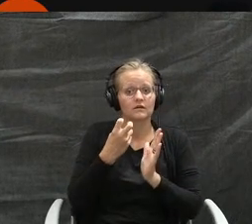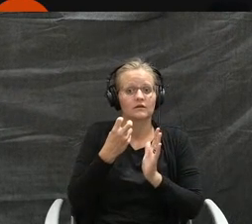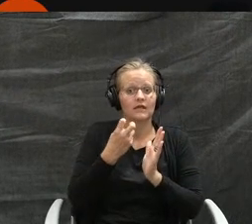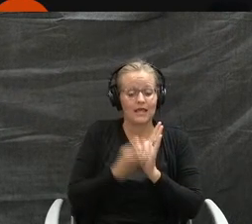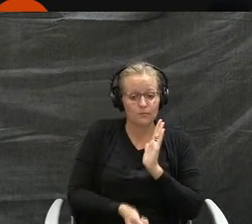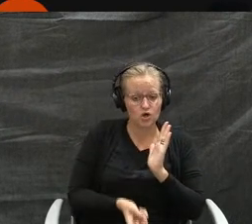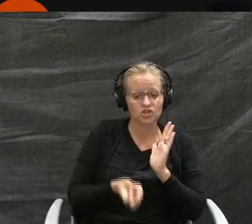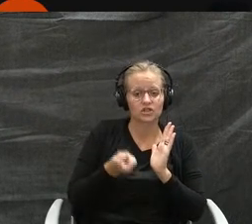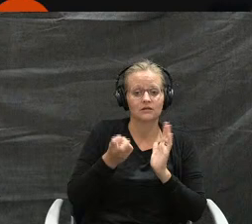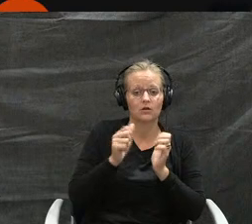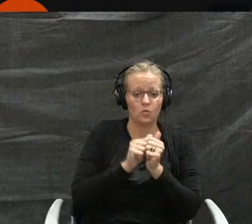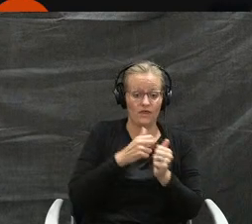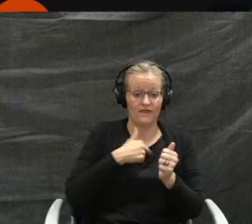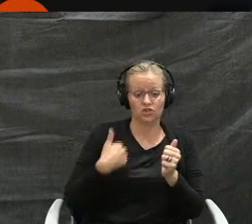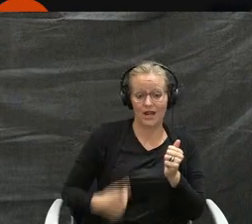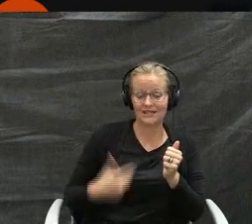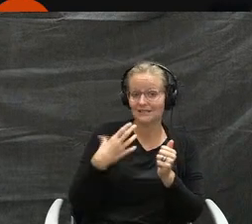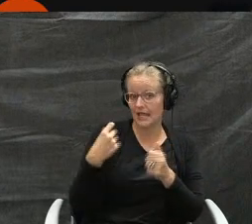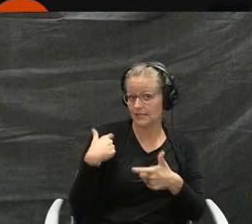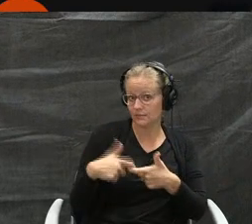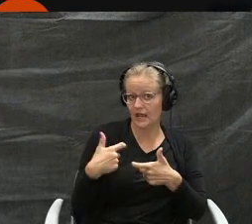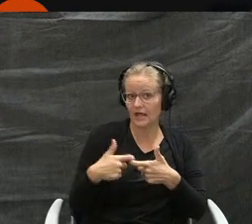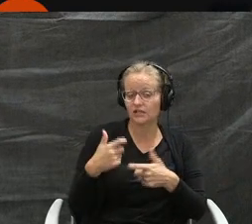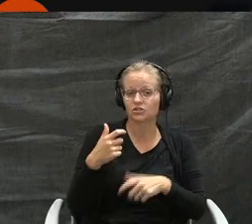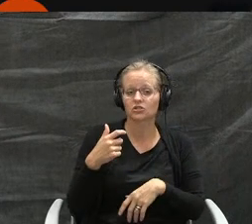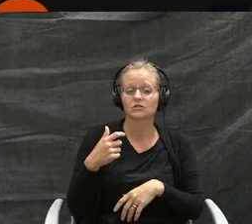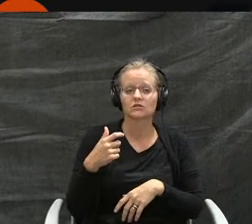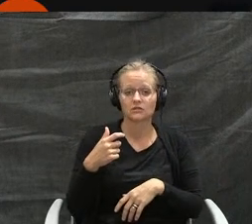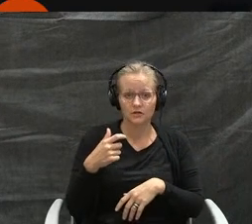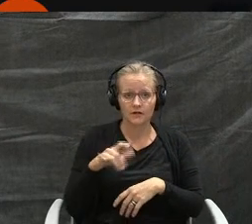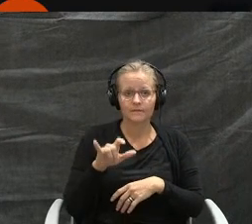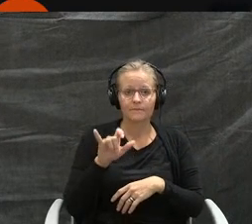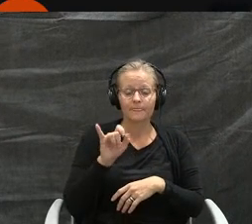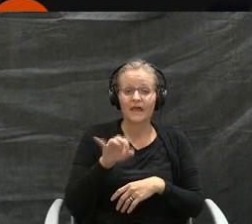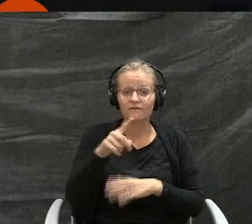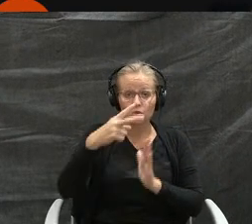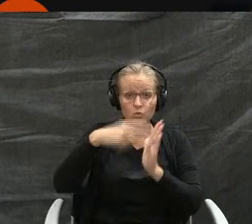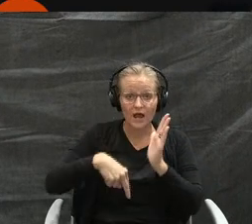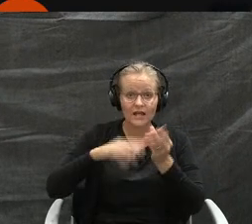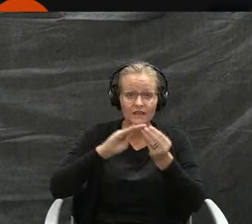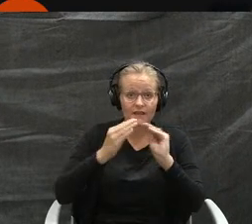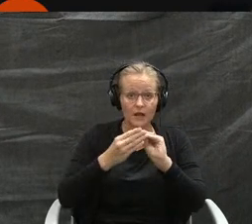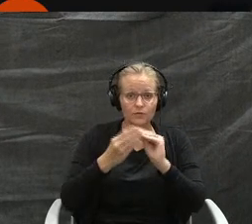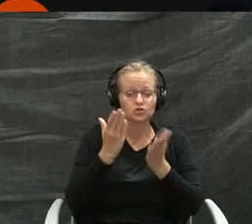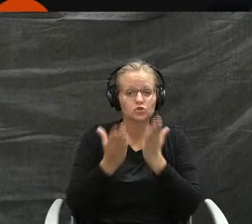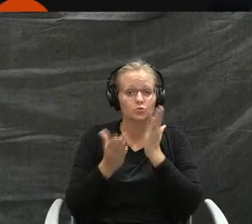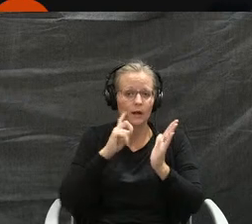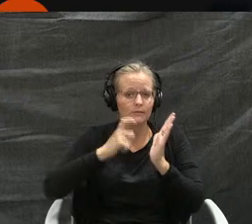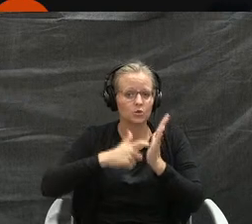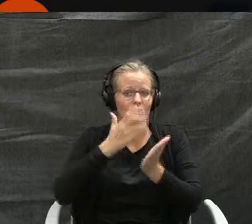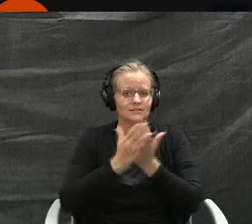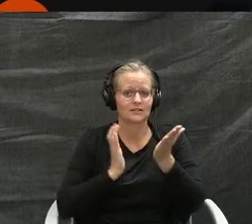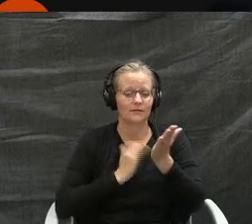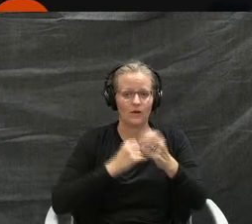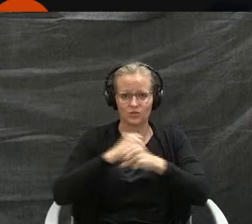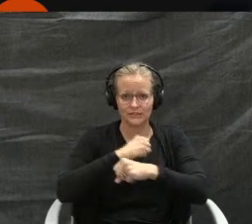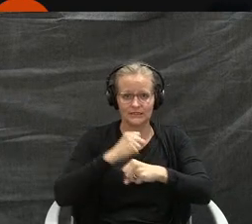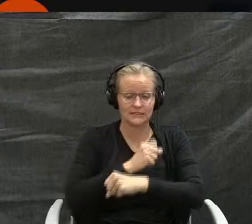report, members of the school board you probably saw a lot of the specifics that they lifted, so it's exciting to see some of